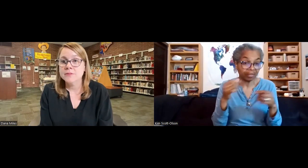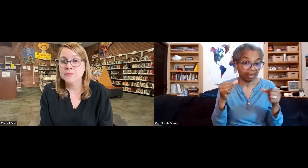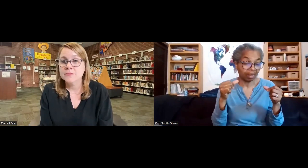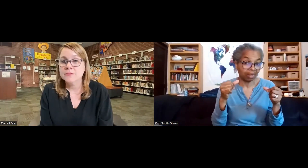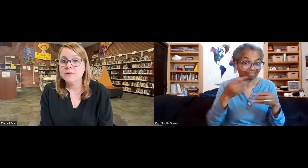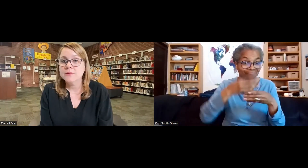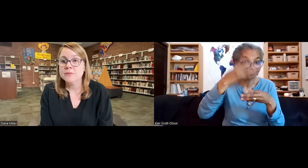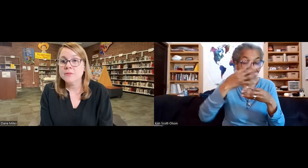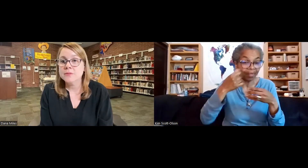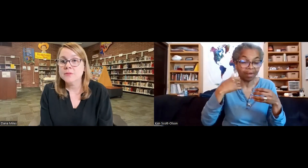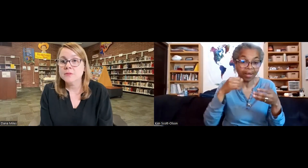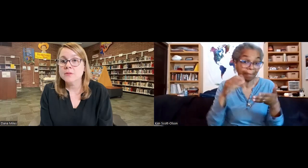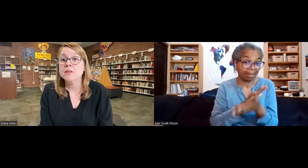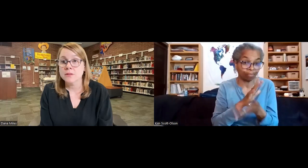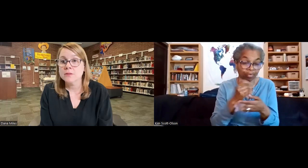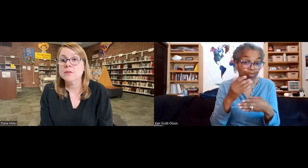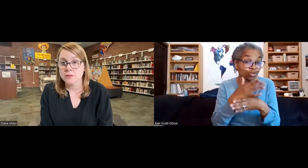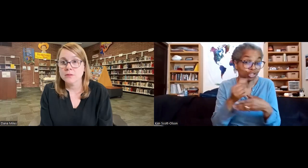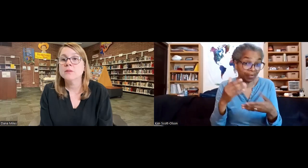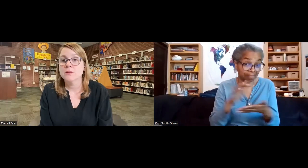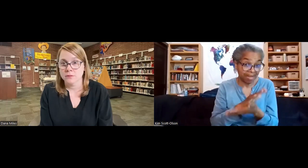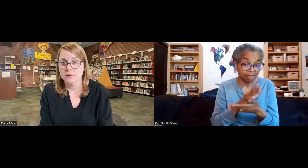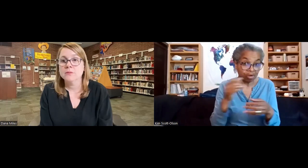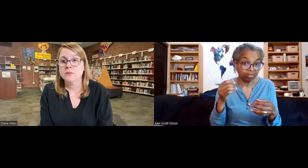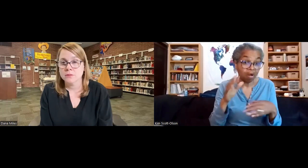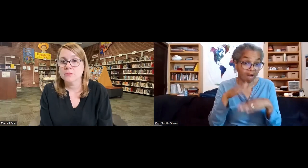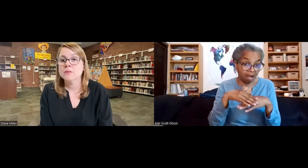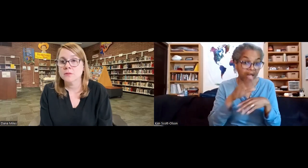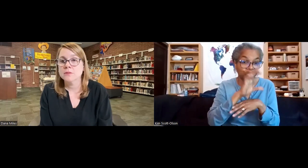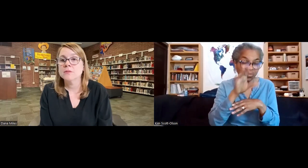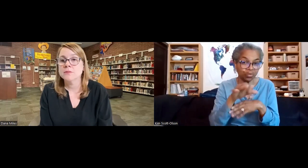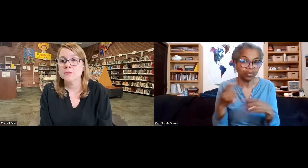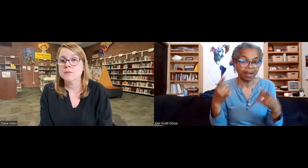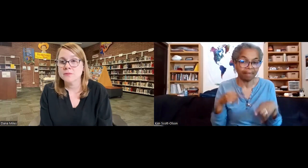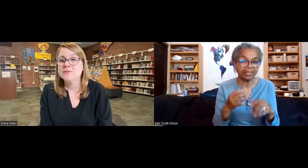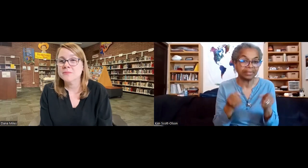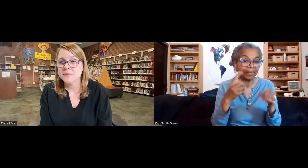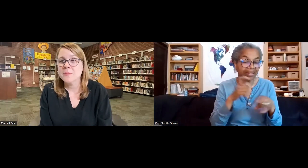let’s say you’re sharing a worksheet on Zoom.